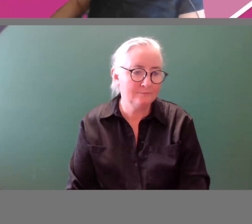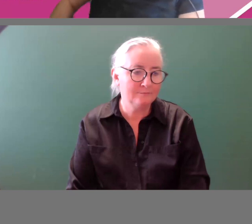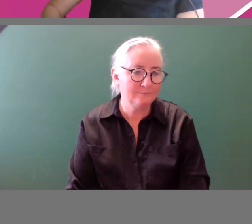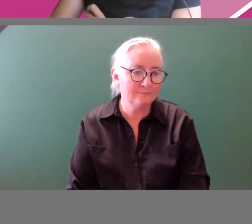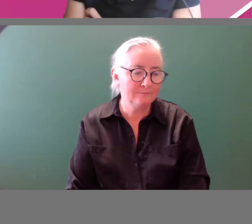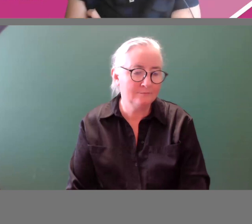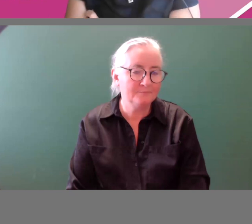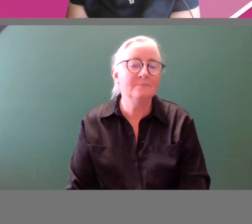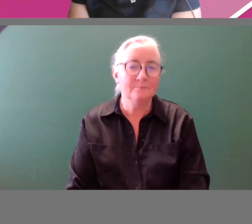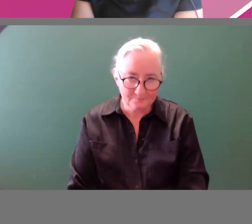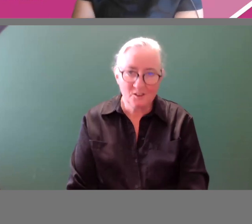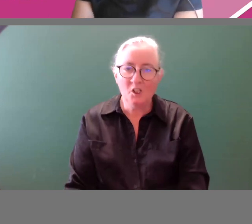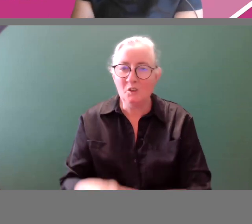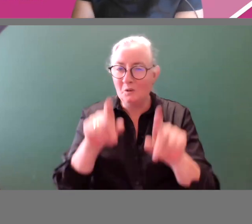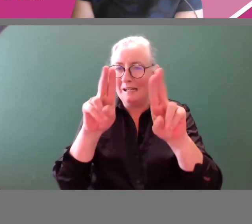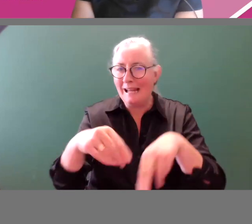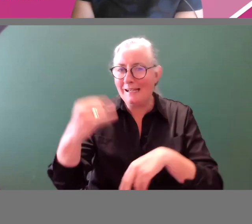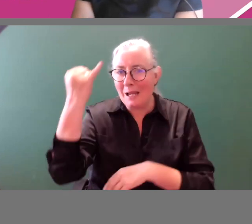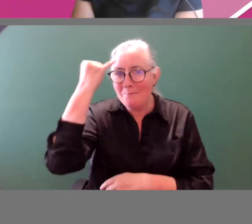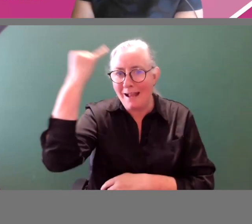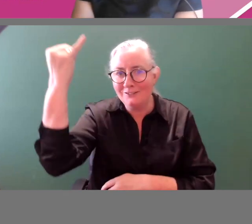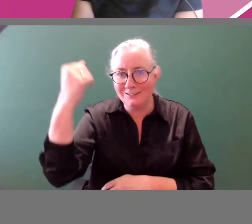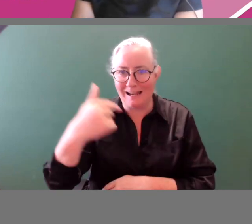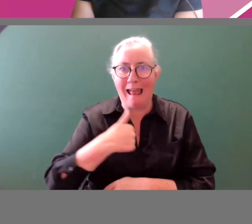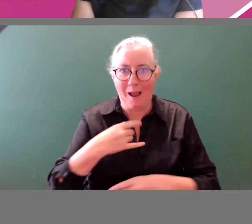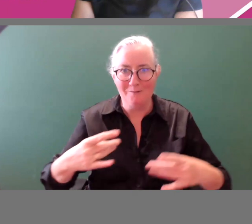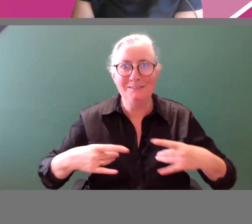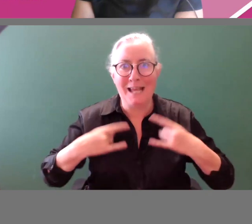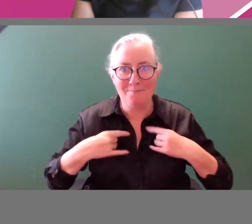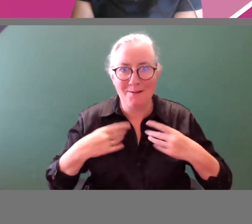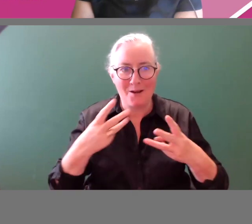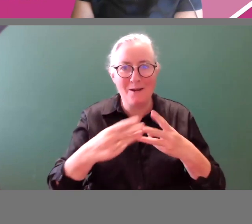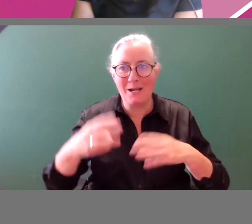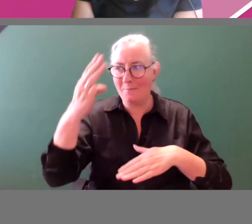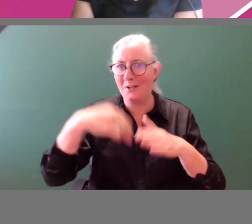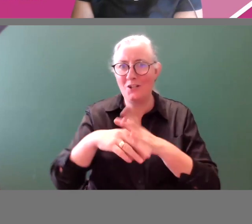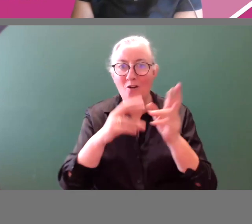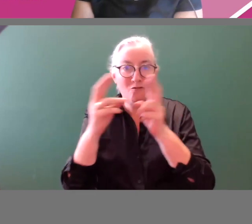So as you can imagine I was happy when I heard the minister repeating that message. Treat Part M as